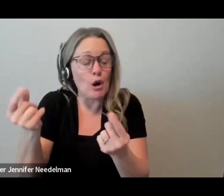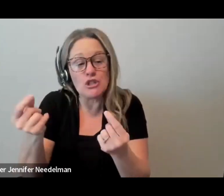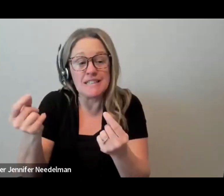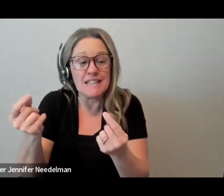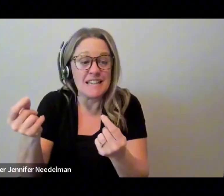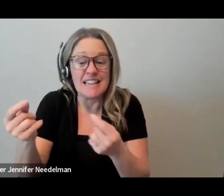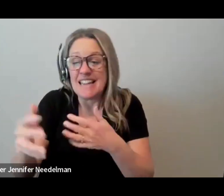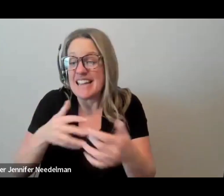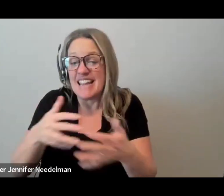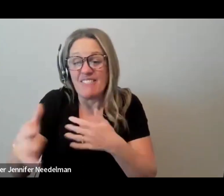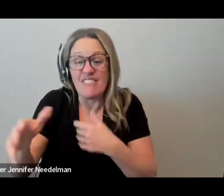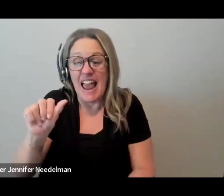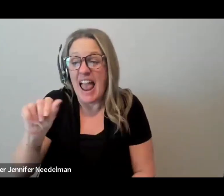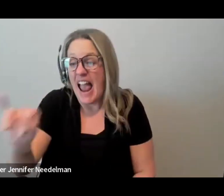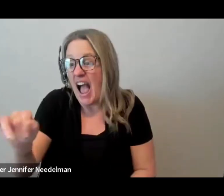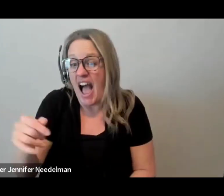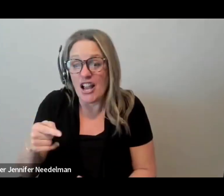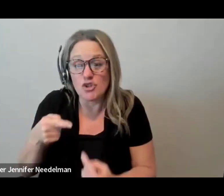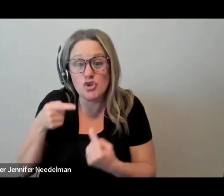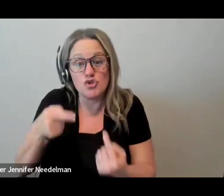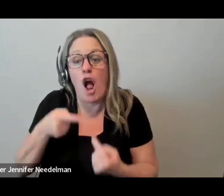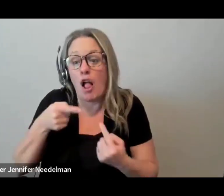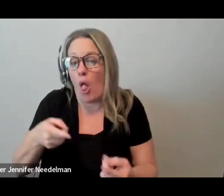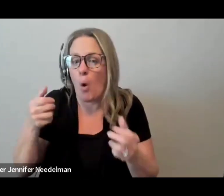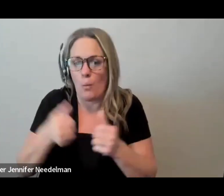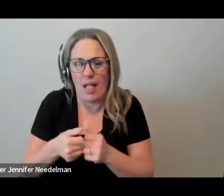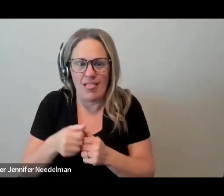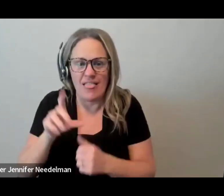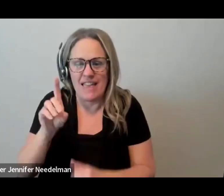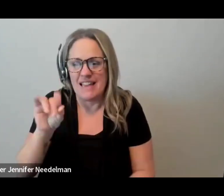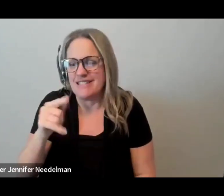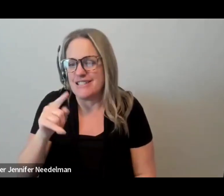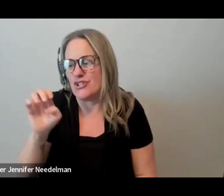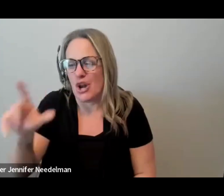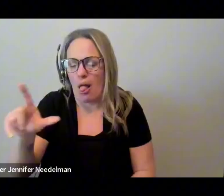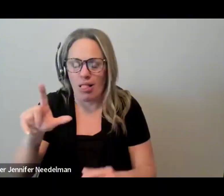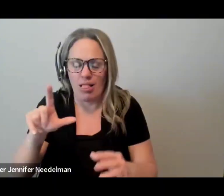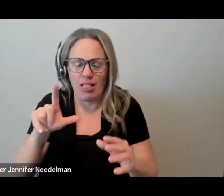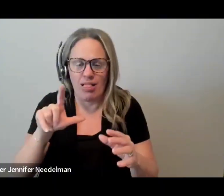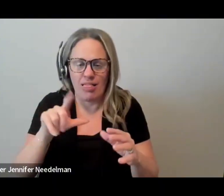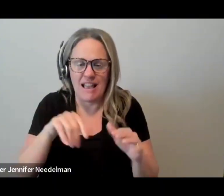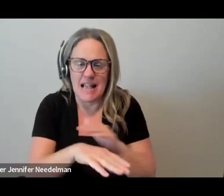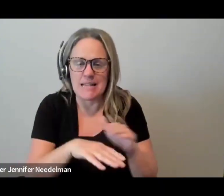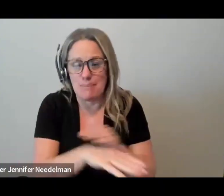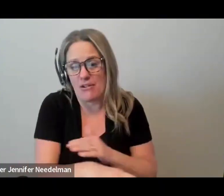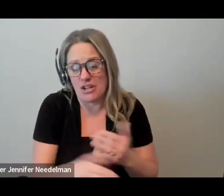AI is struggling with digital accessibility. So there's some job security there. And then last